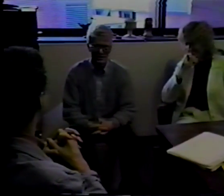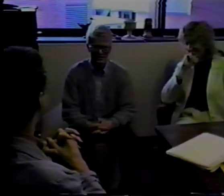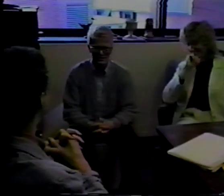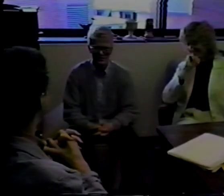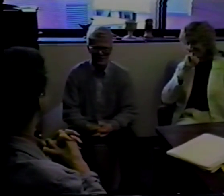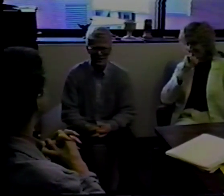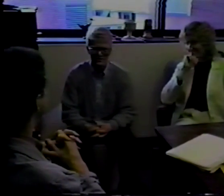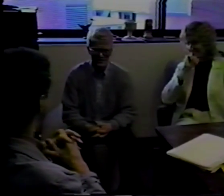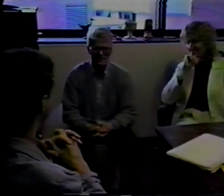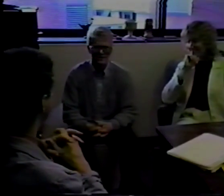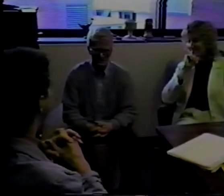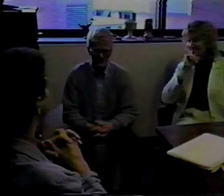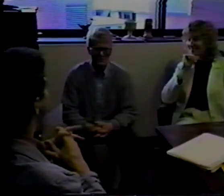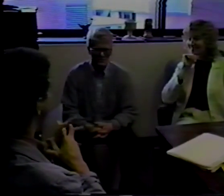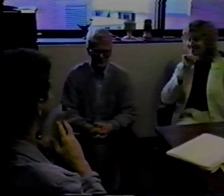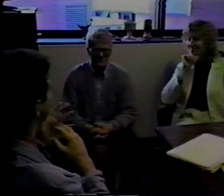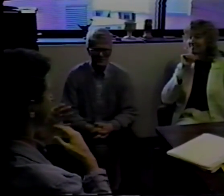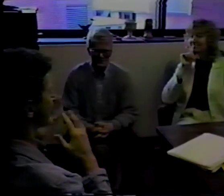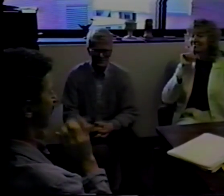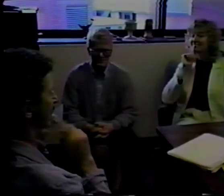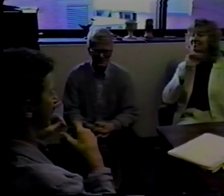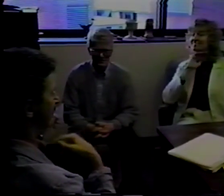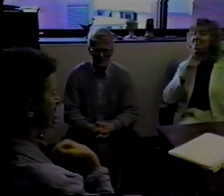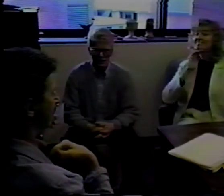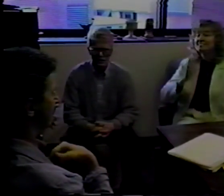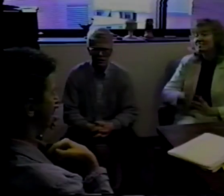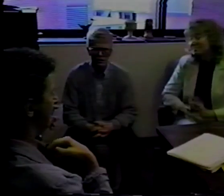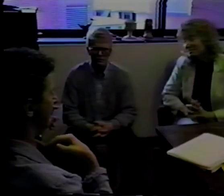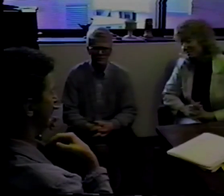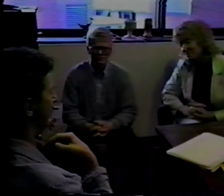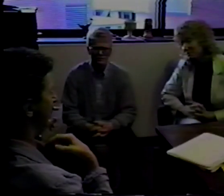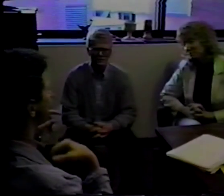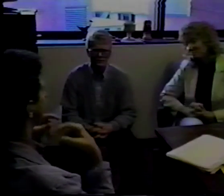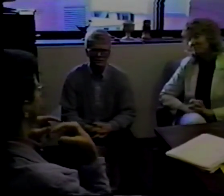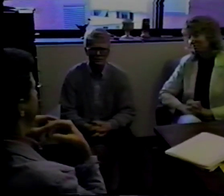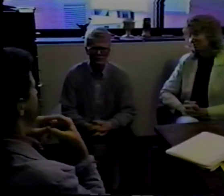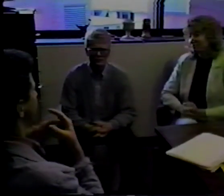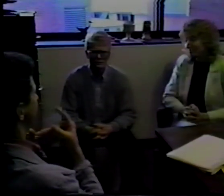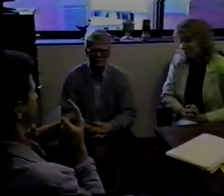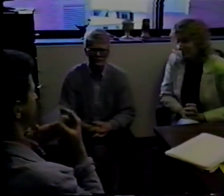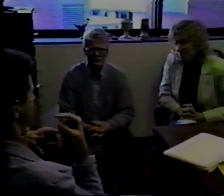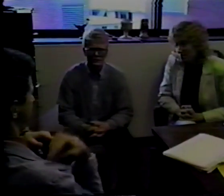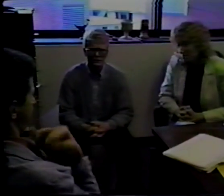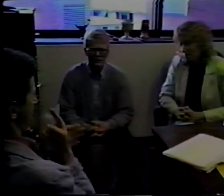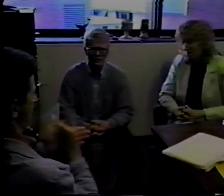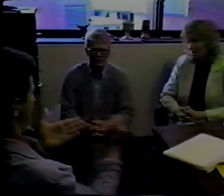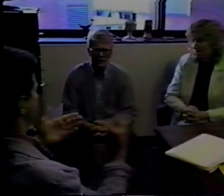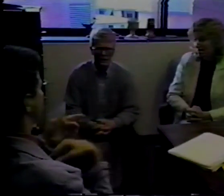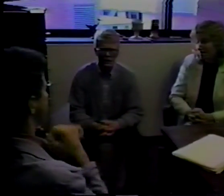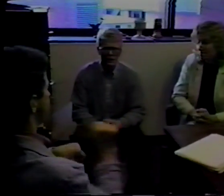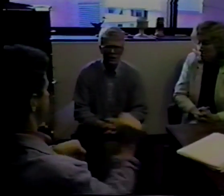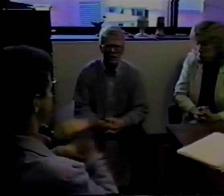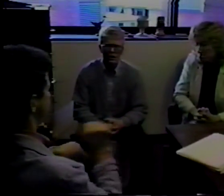Then the light doesn't flash. Um.. So the past week